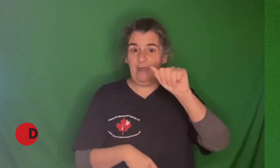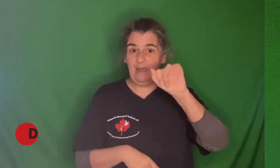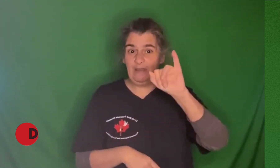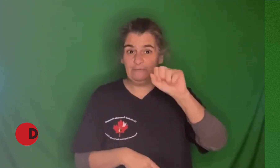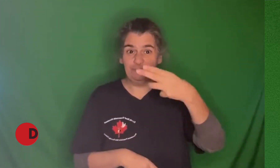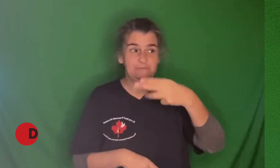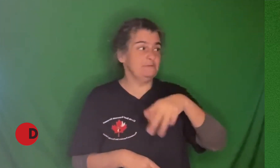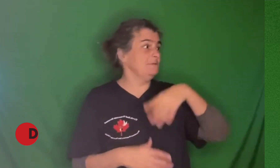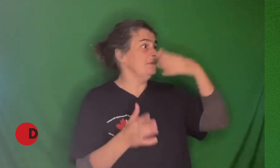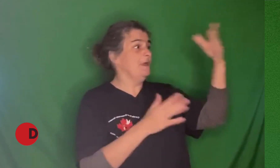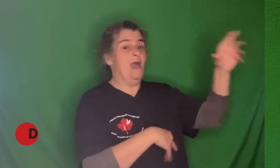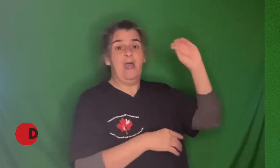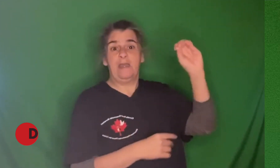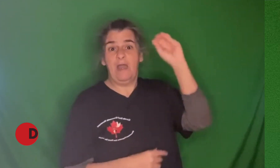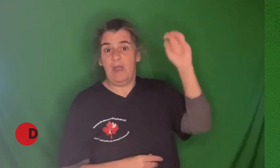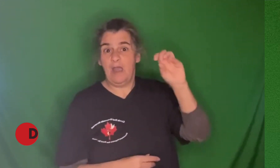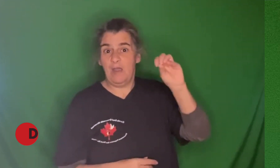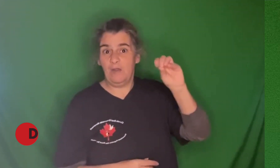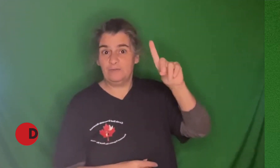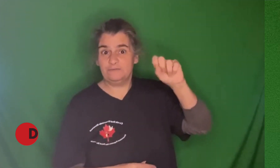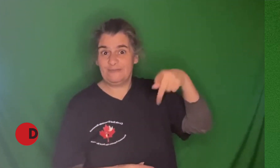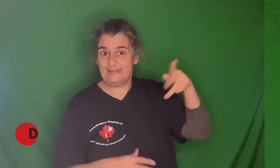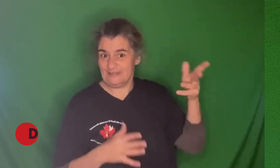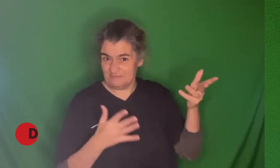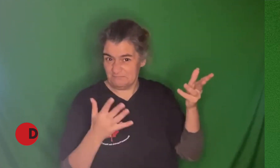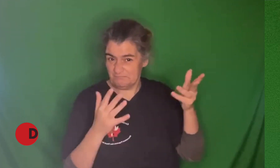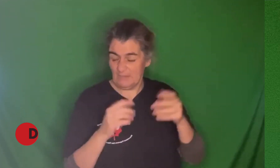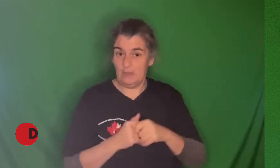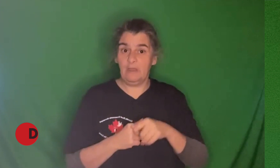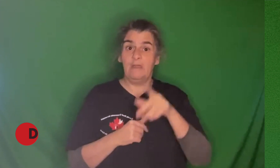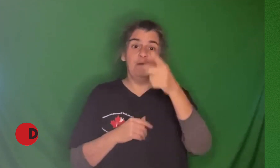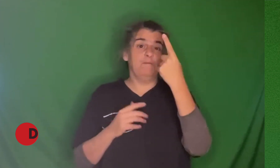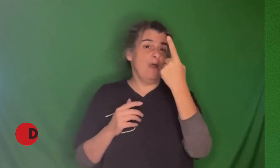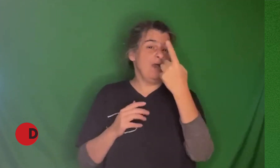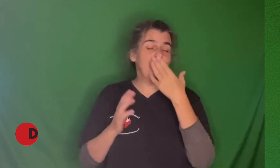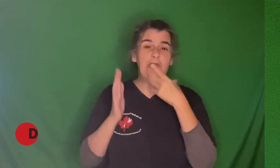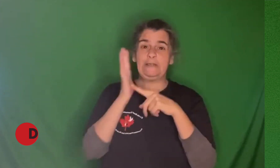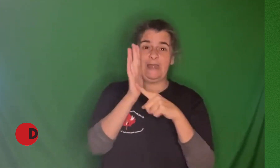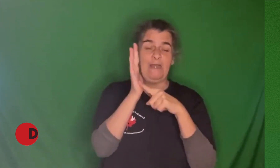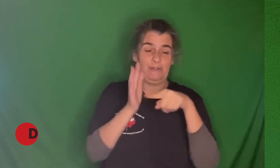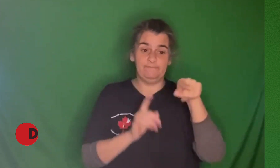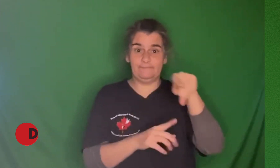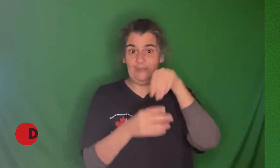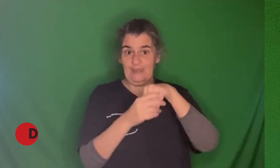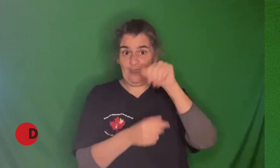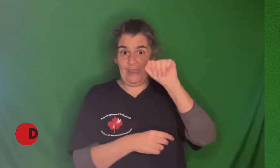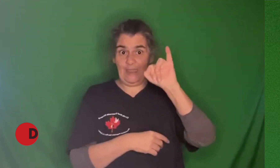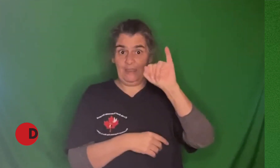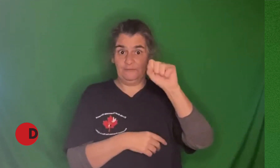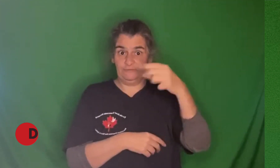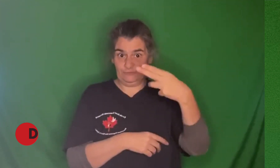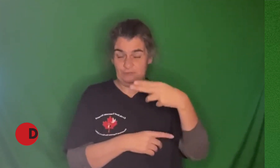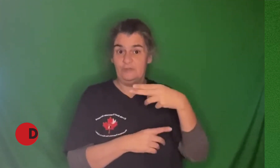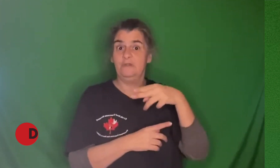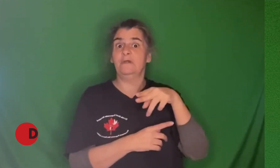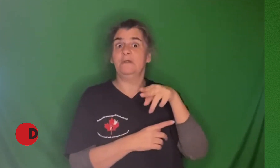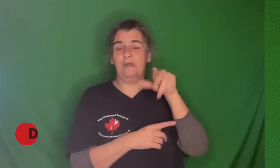PWD in BC, AISH in Alberta, ODSP in Ontario. One example